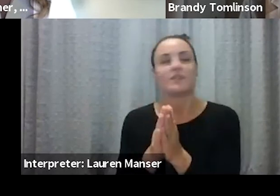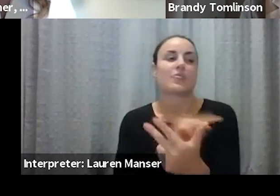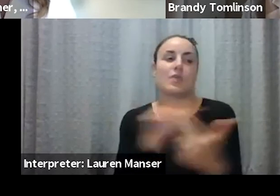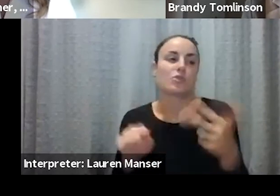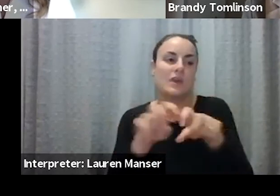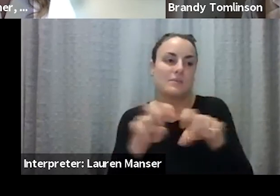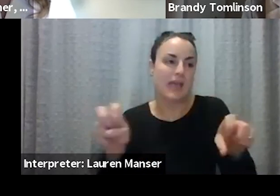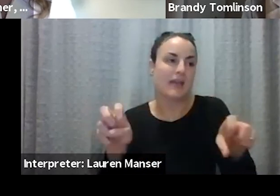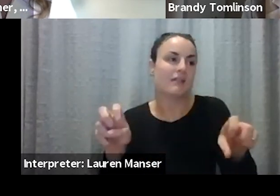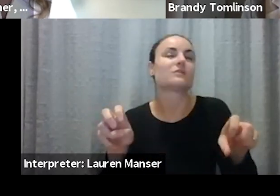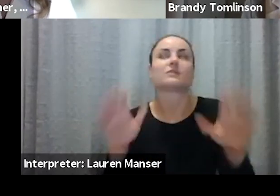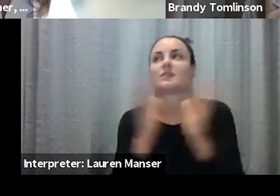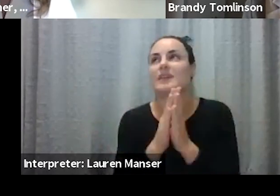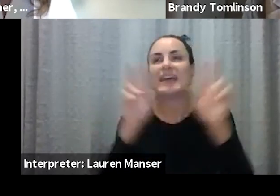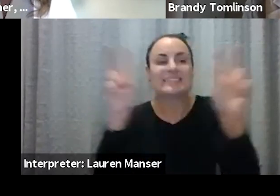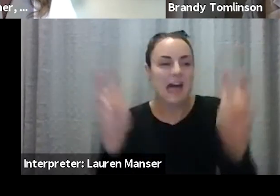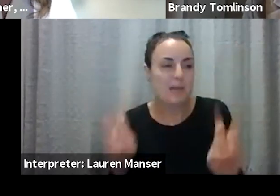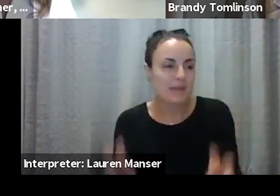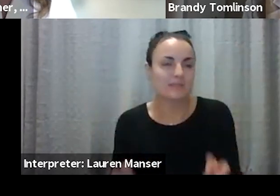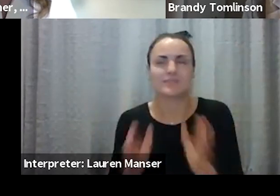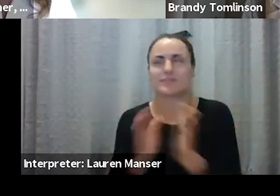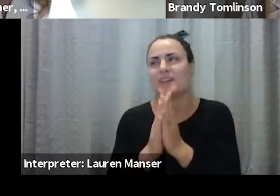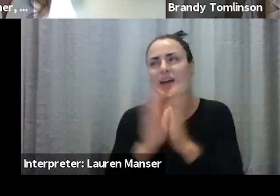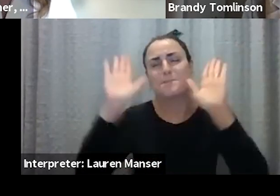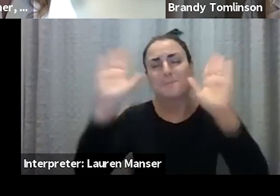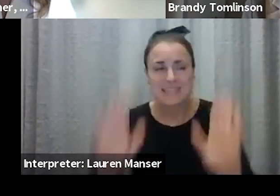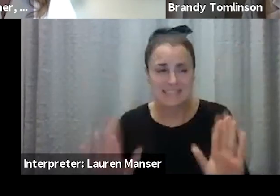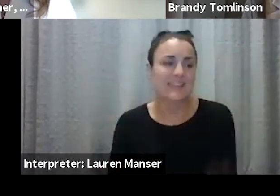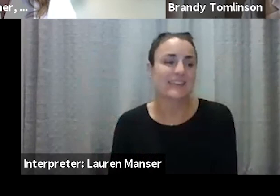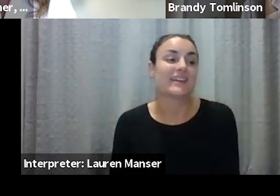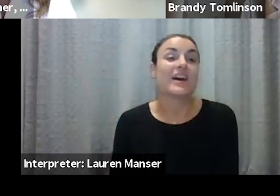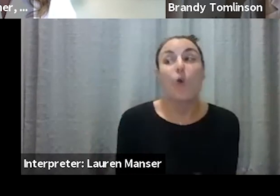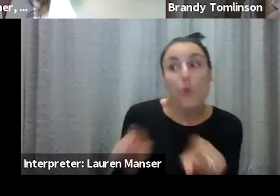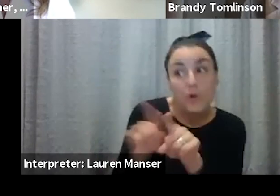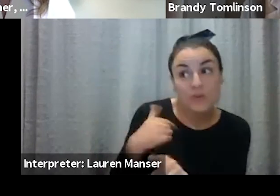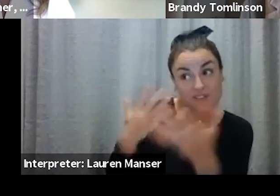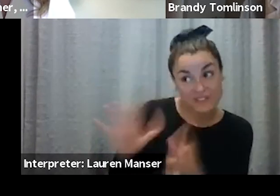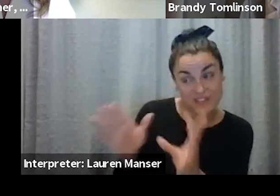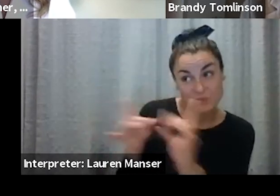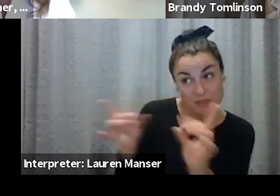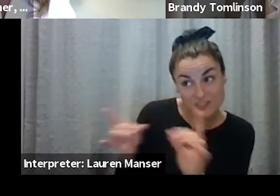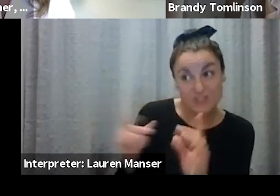the videos from all of these panels will be available shortly, and we will have them up on our YouTube channel,